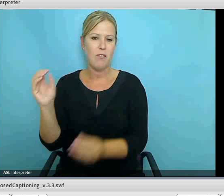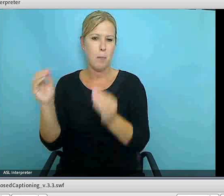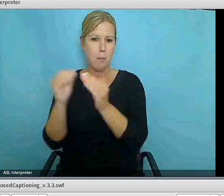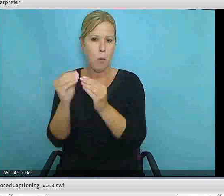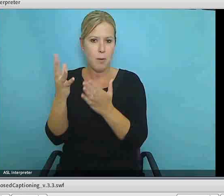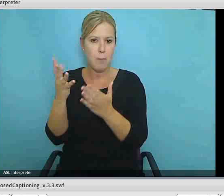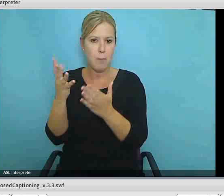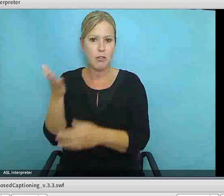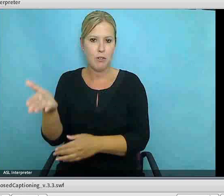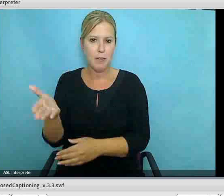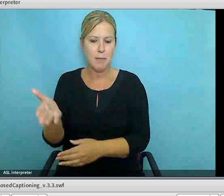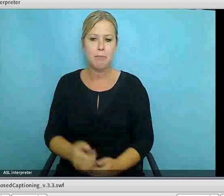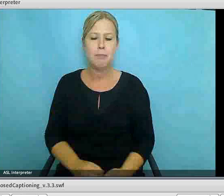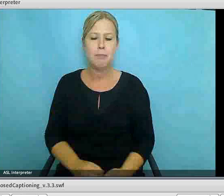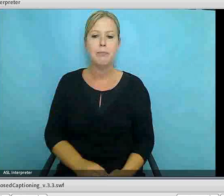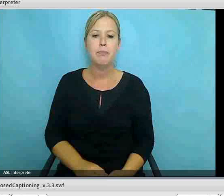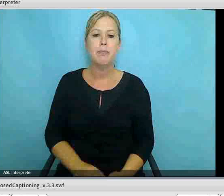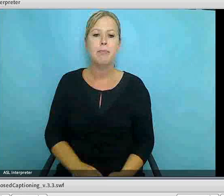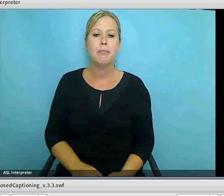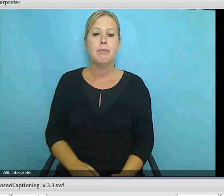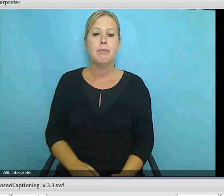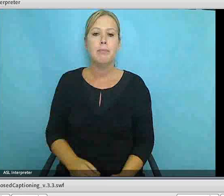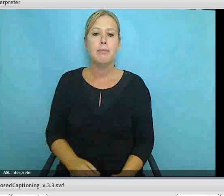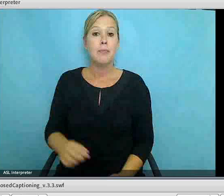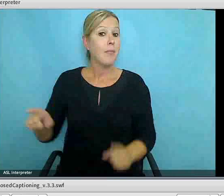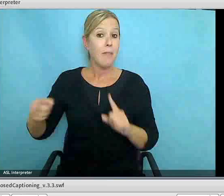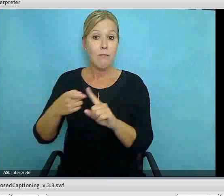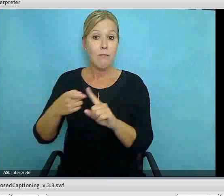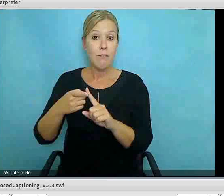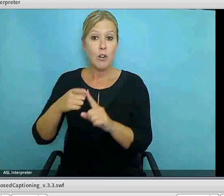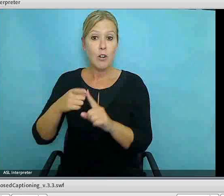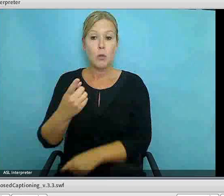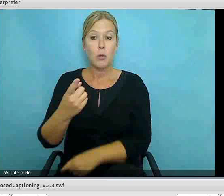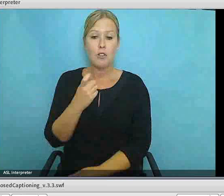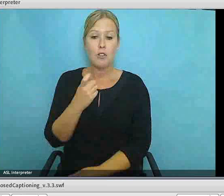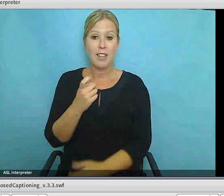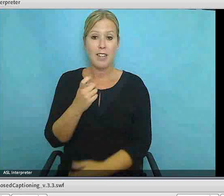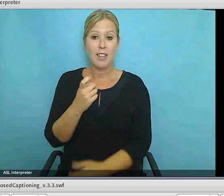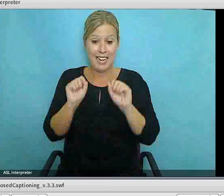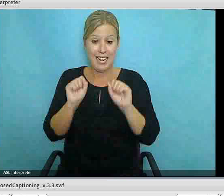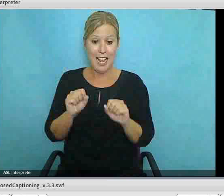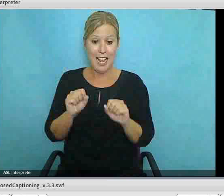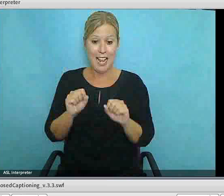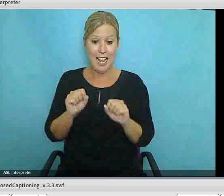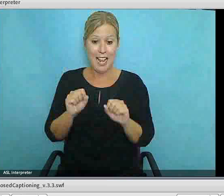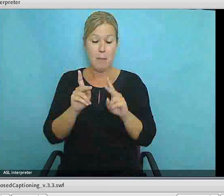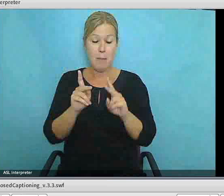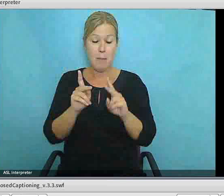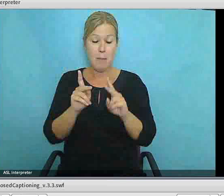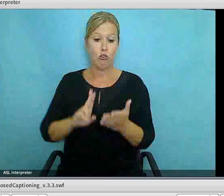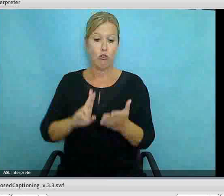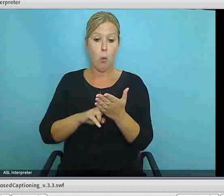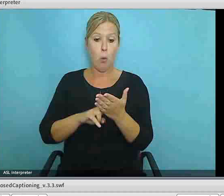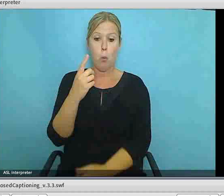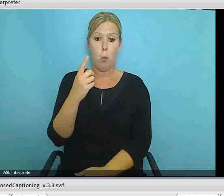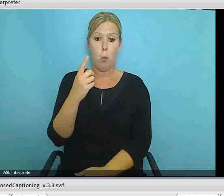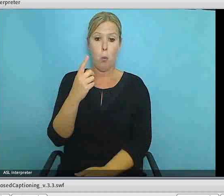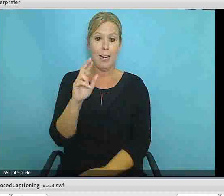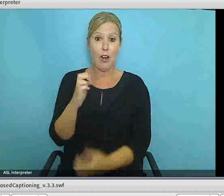Yes, enrollment opened up this month, and again, we are -- we're